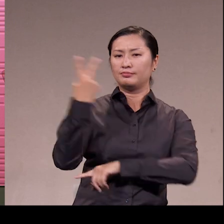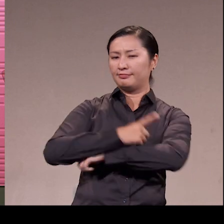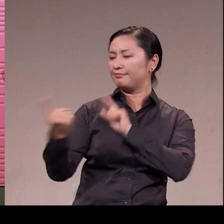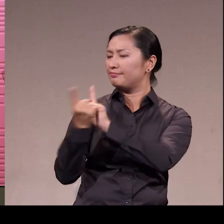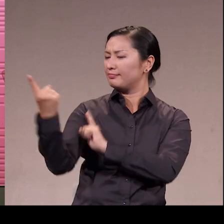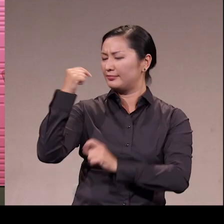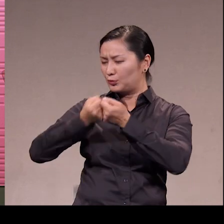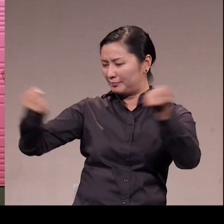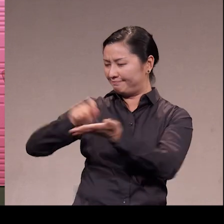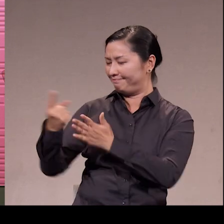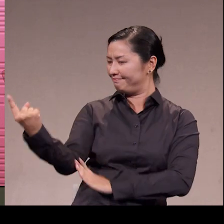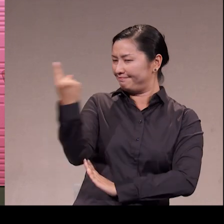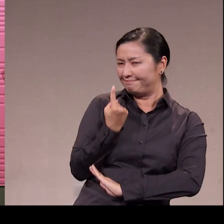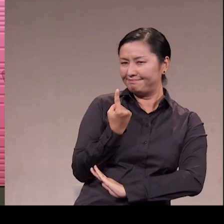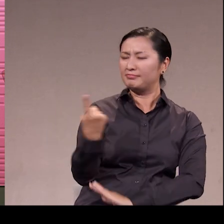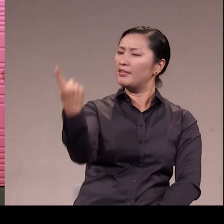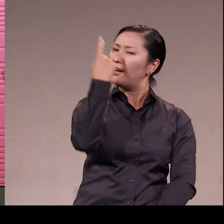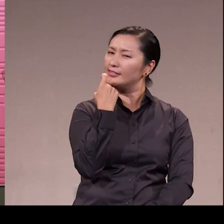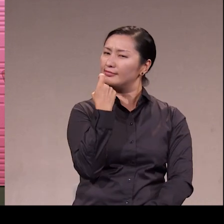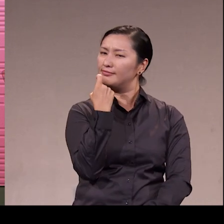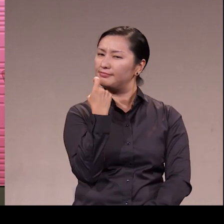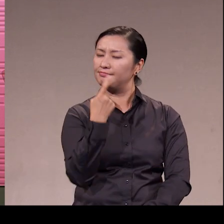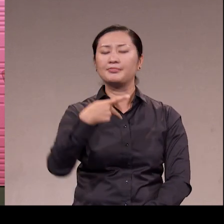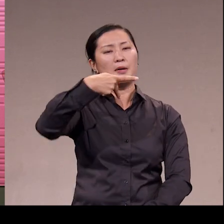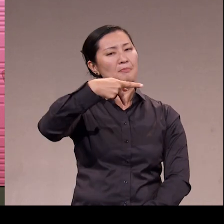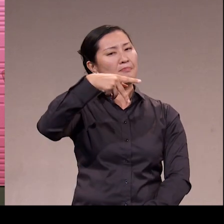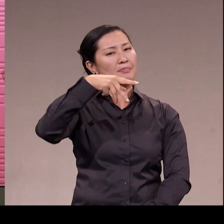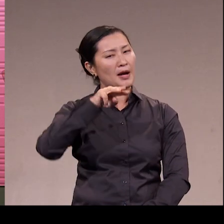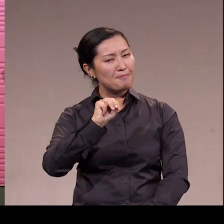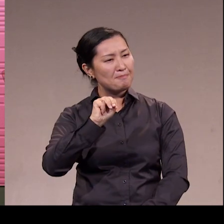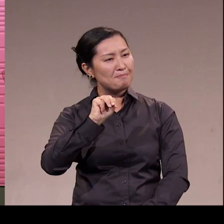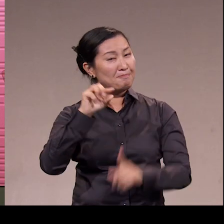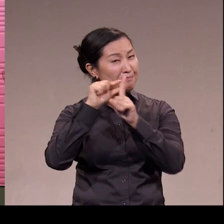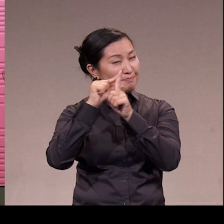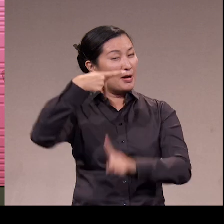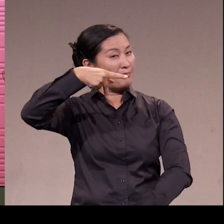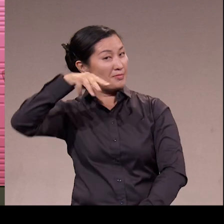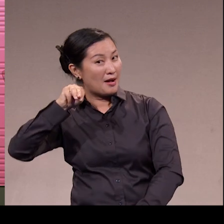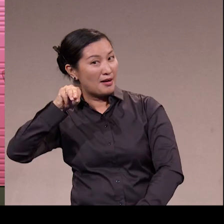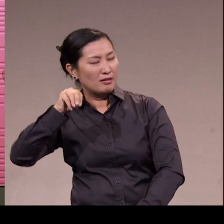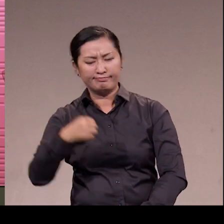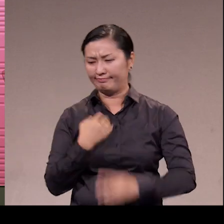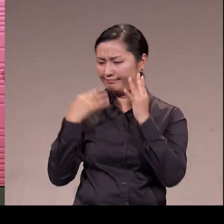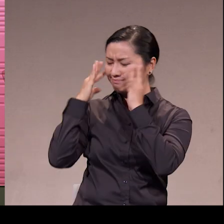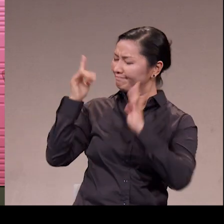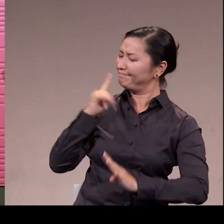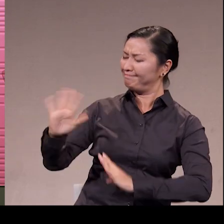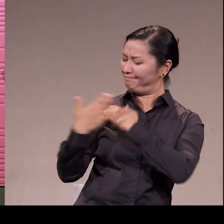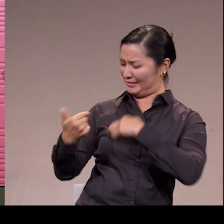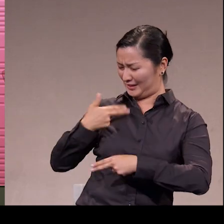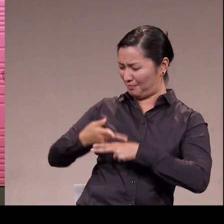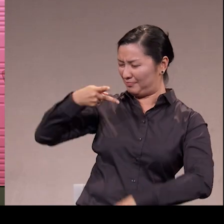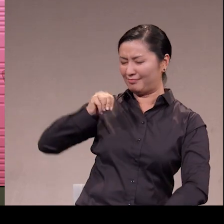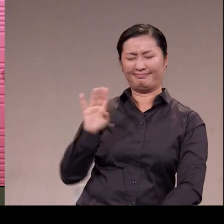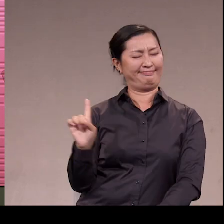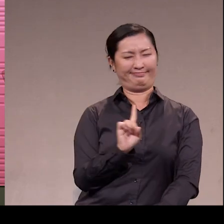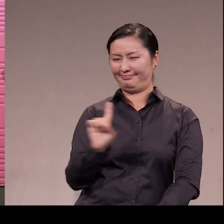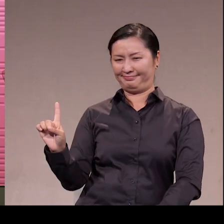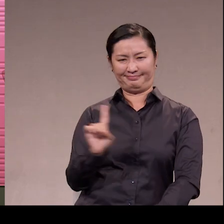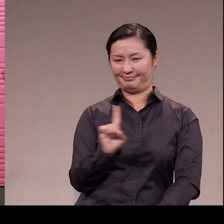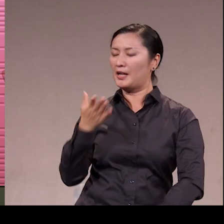as "Tuan Perdana Menteri". Mr Lee immediately replied, "Please do not address me as "Tuan Perdana Menteri".